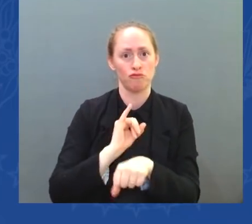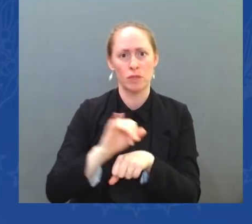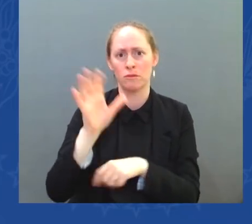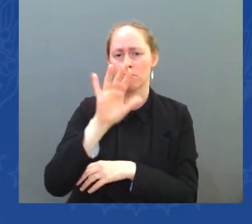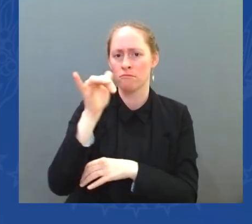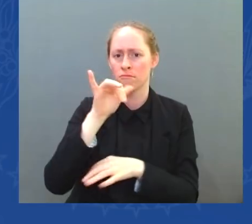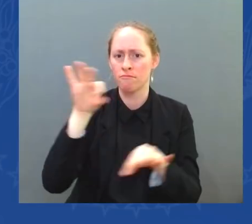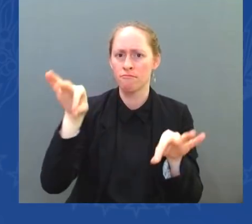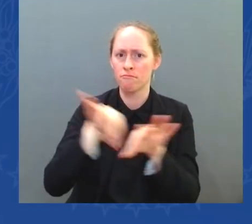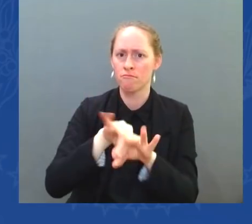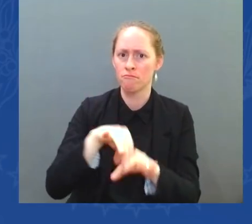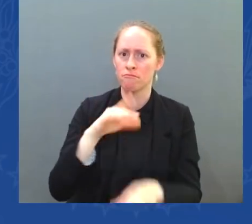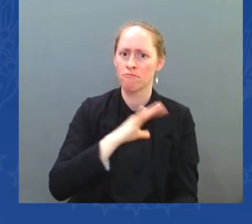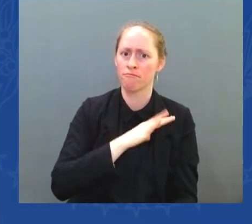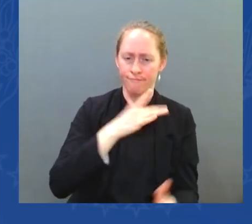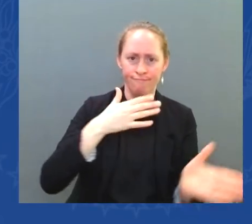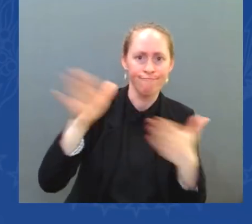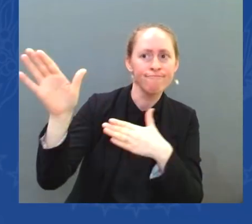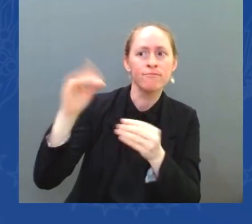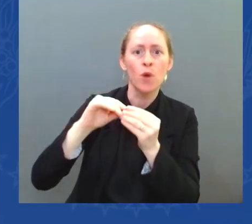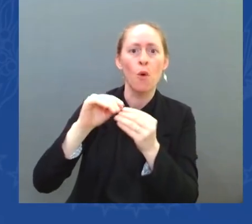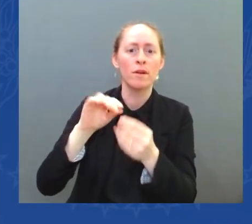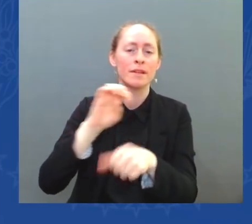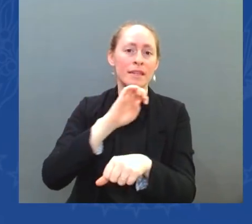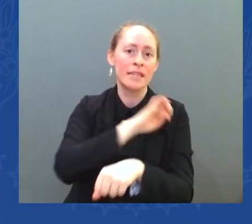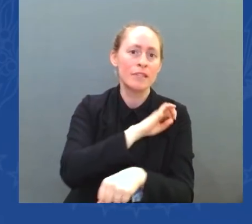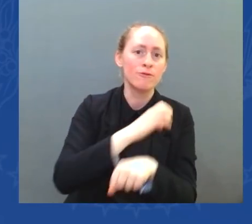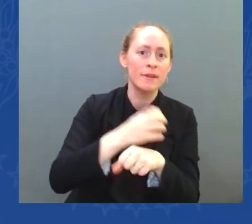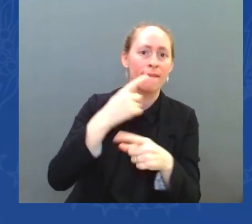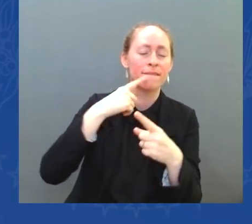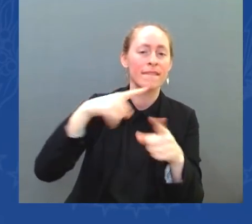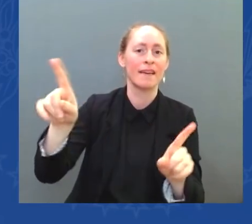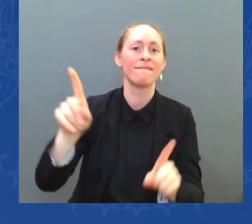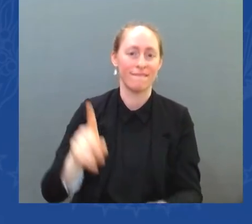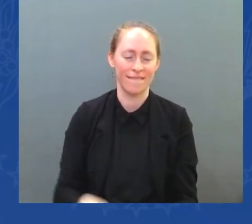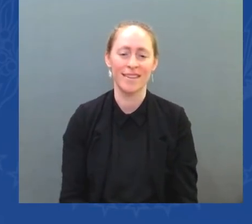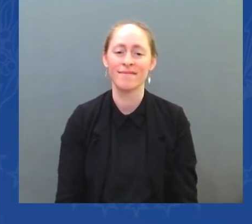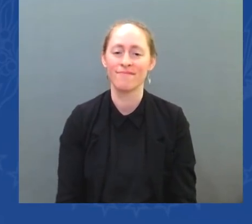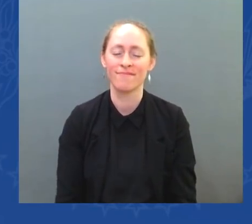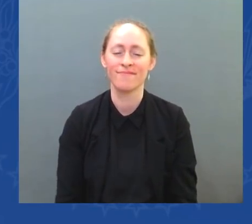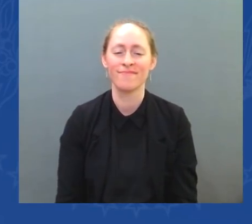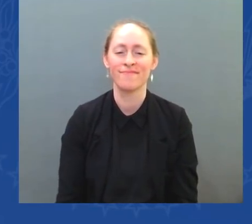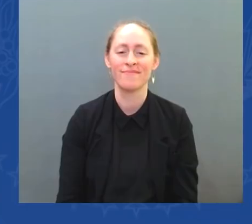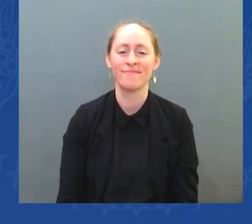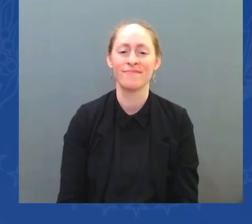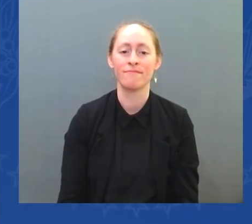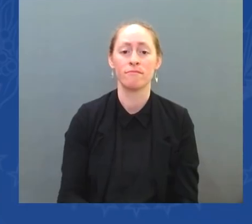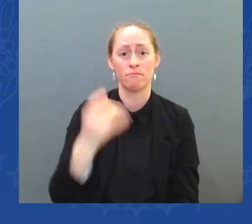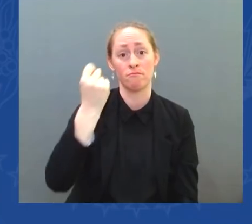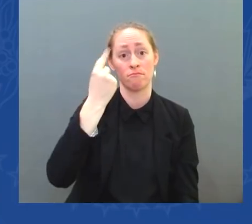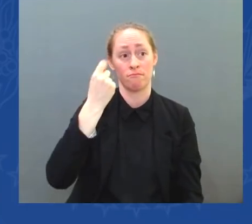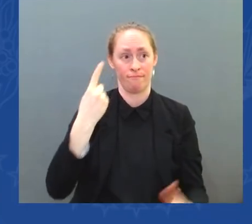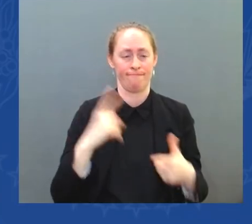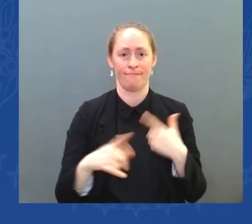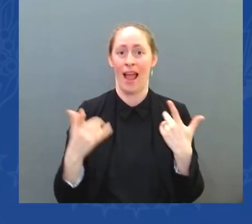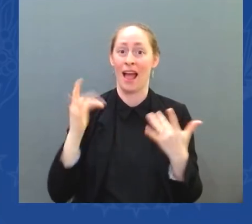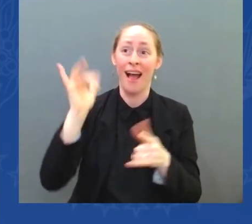have a role to play right now -- right now -- as we work to get --